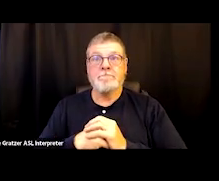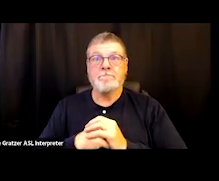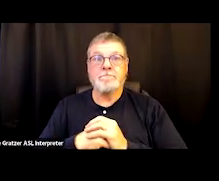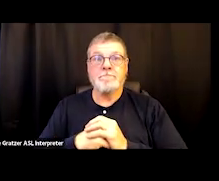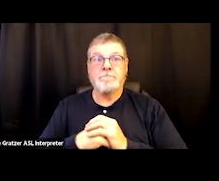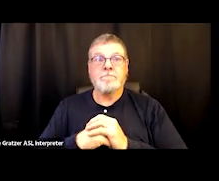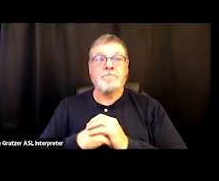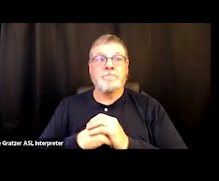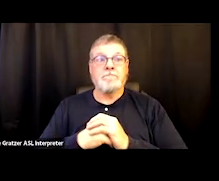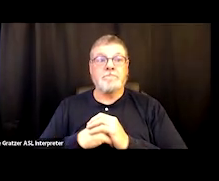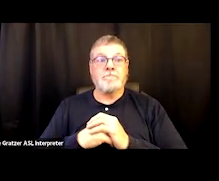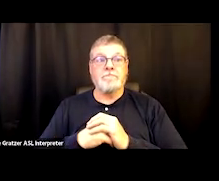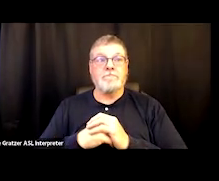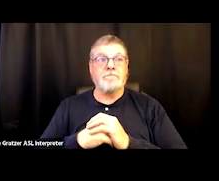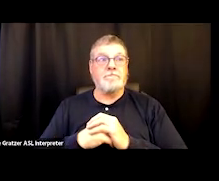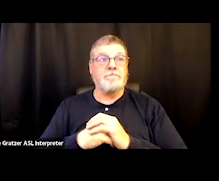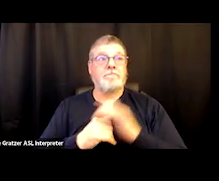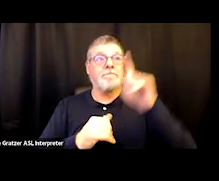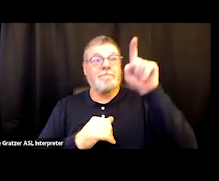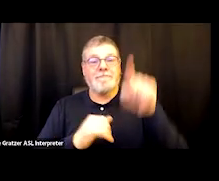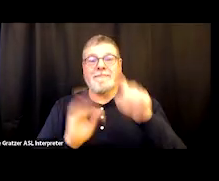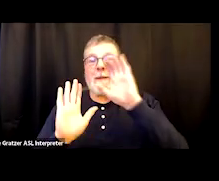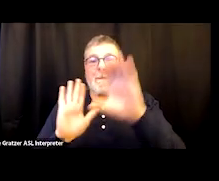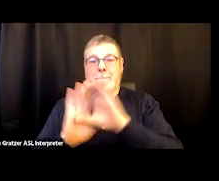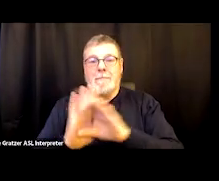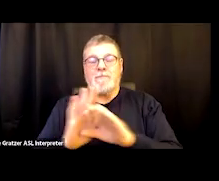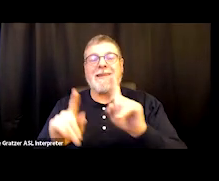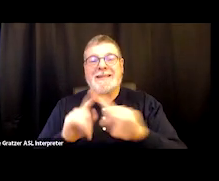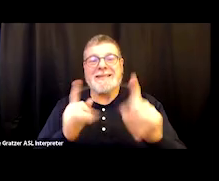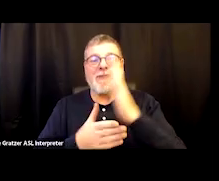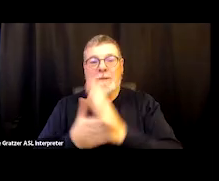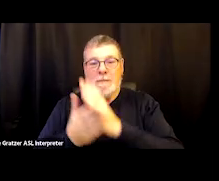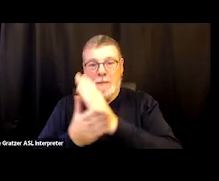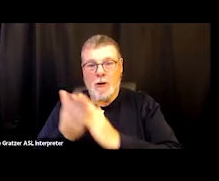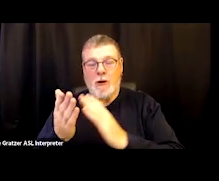This is just a picture of what the different components of the online form looks like.